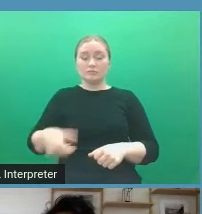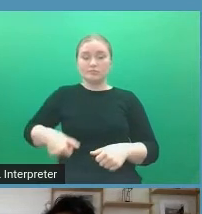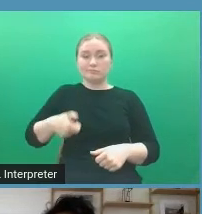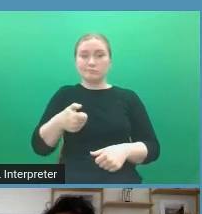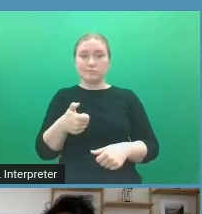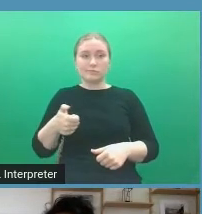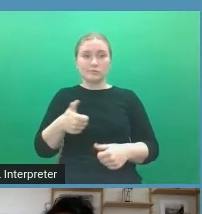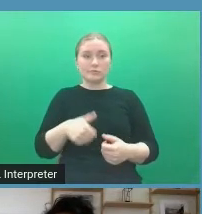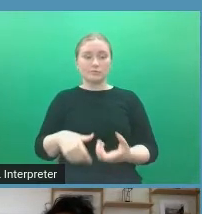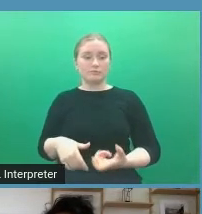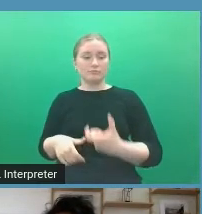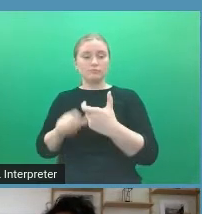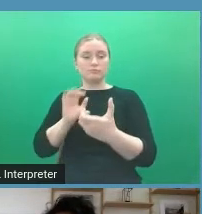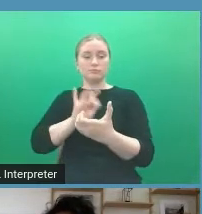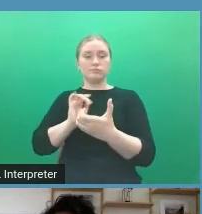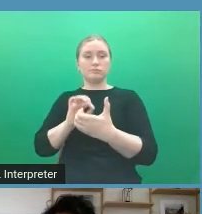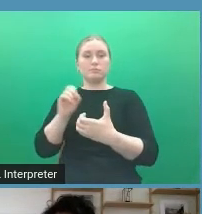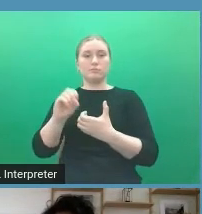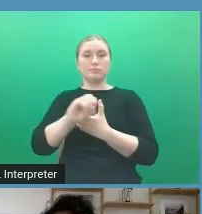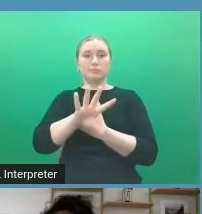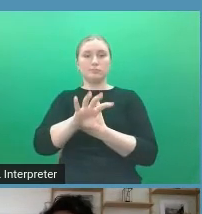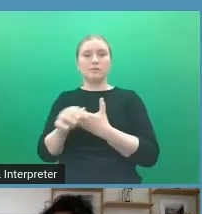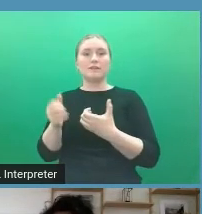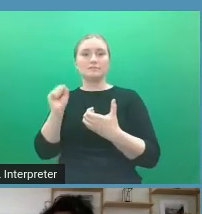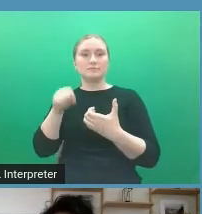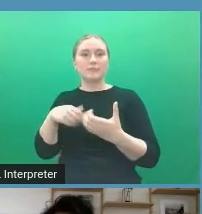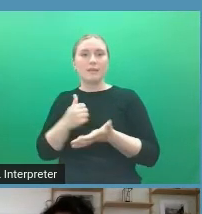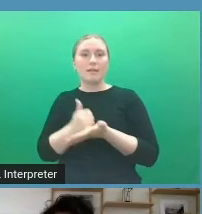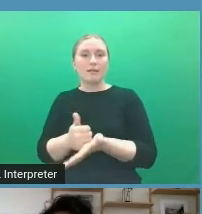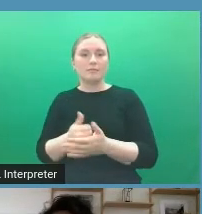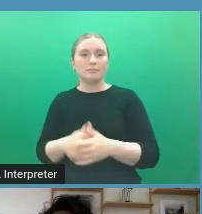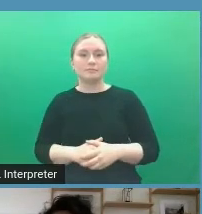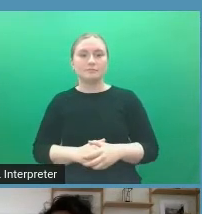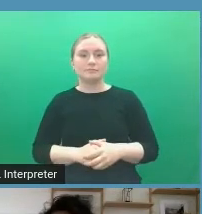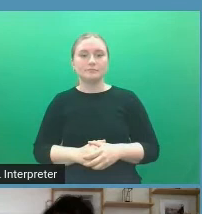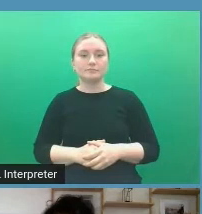but we want to show it because the buzz everyone's talking about augmented reality